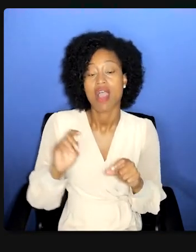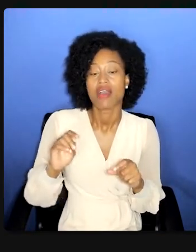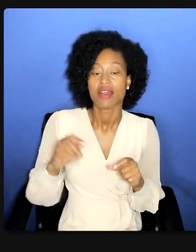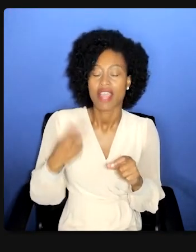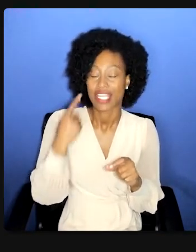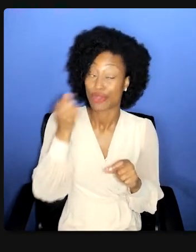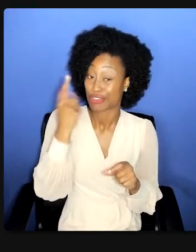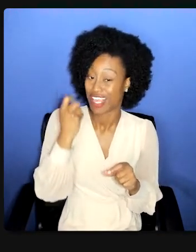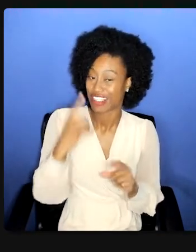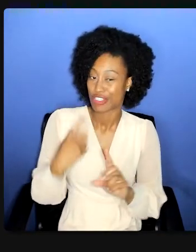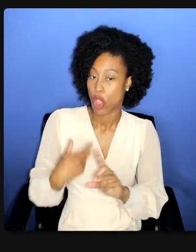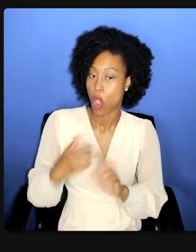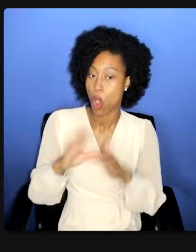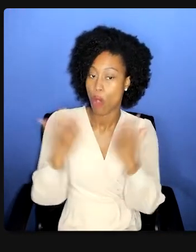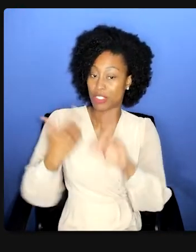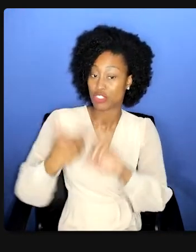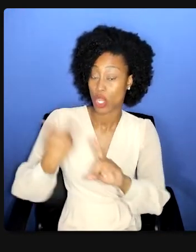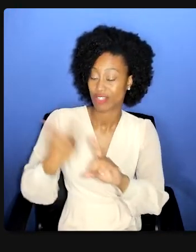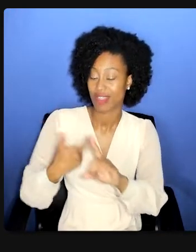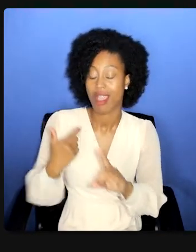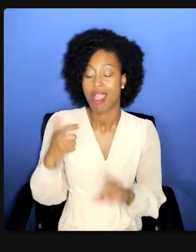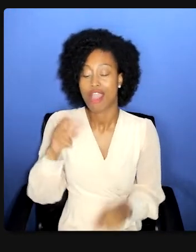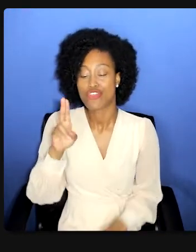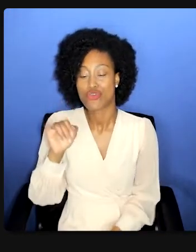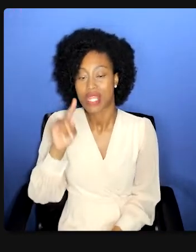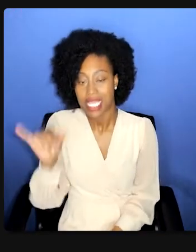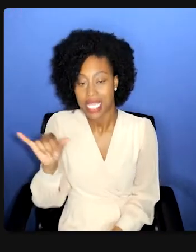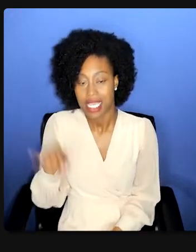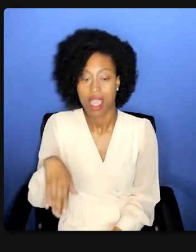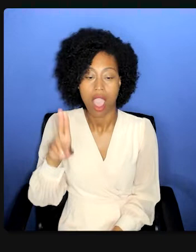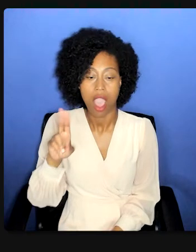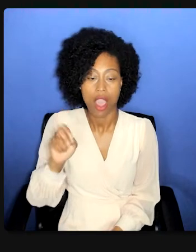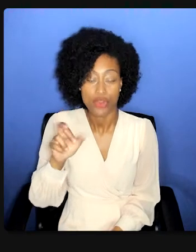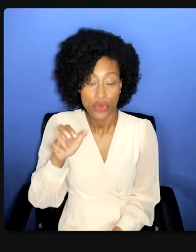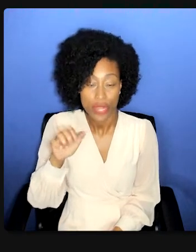We support Unity, Unreal, C++ Csharp, Go and Java.